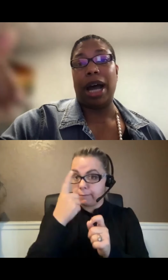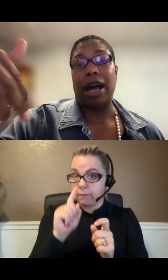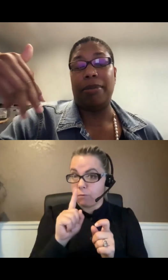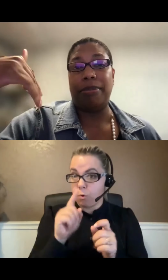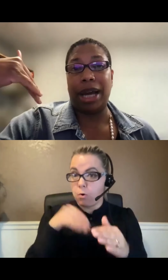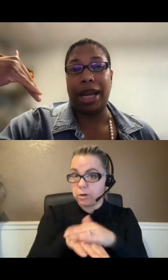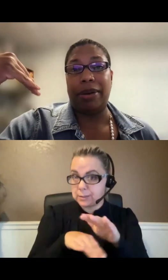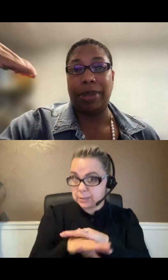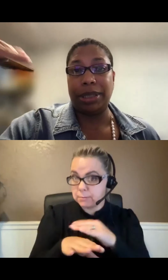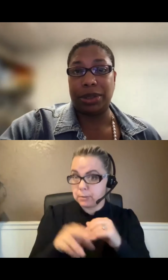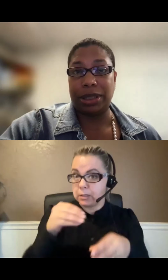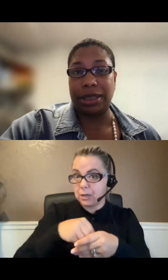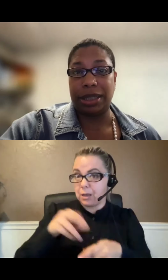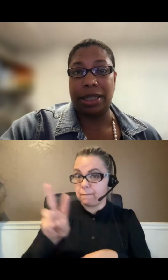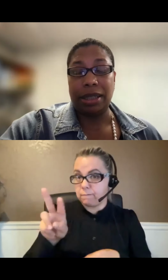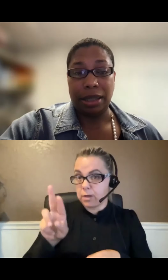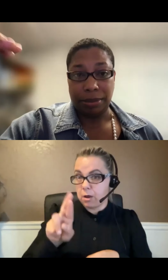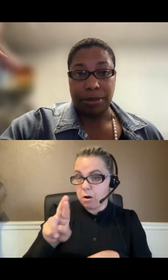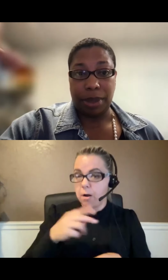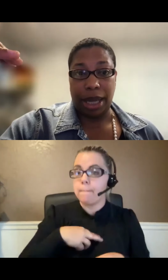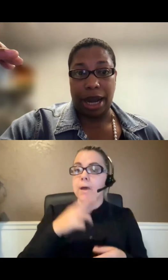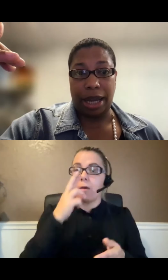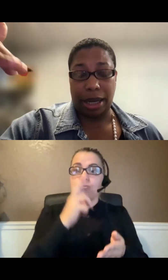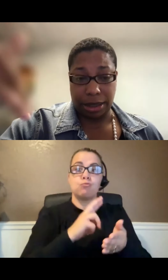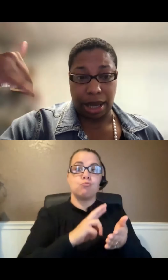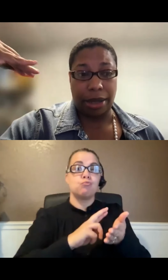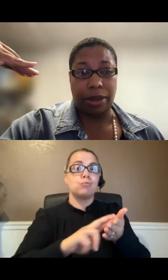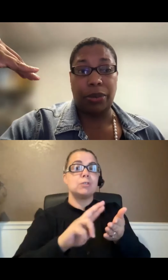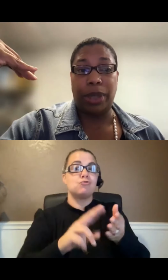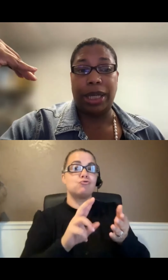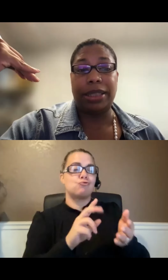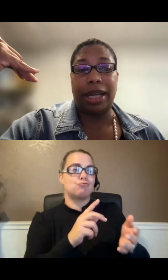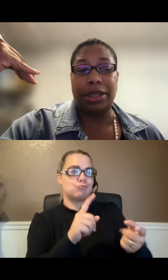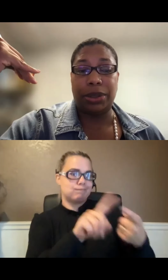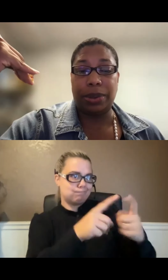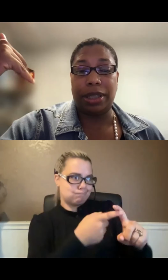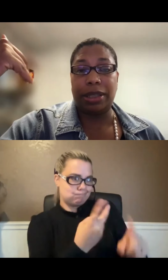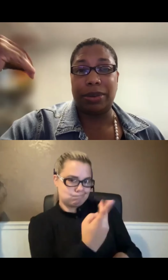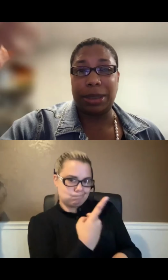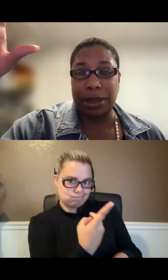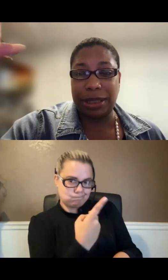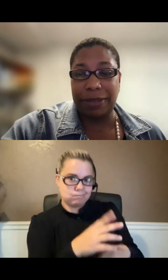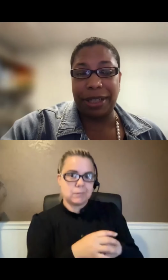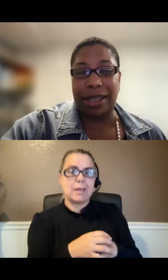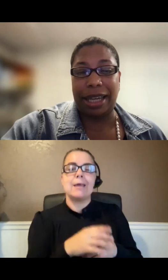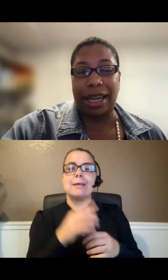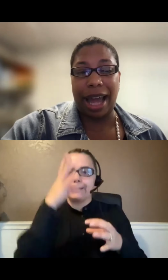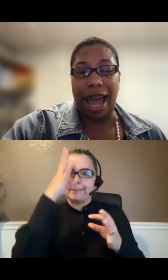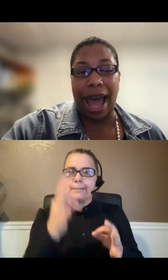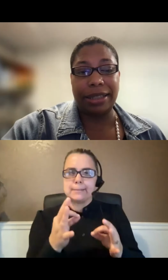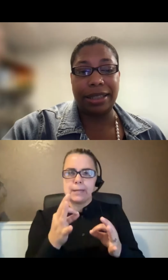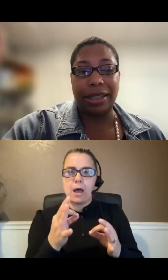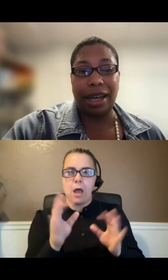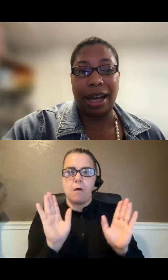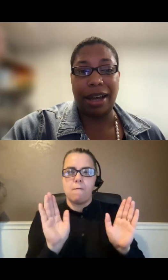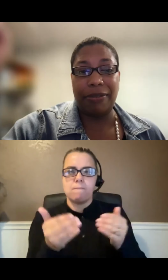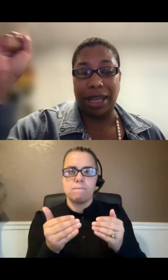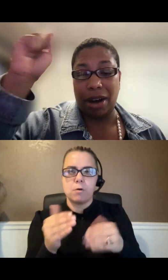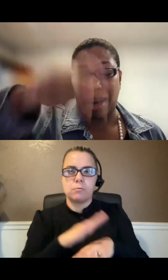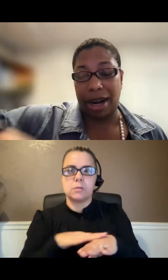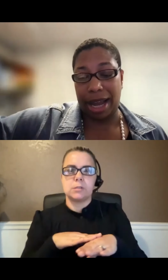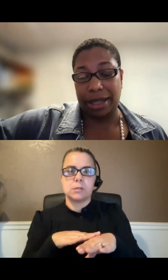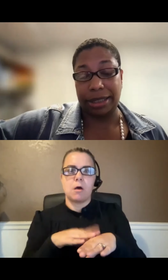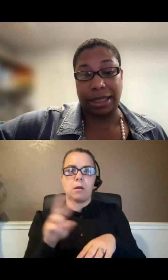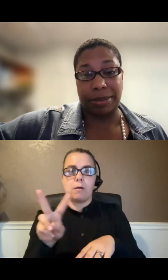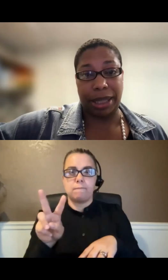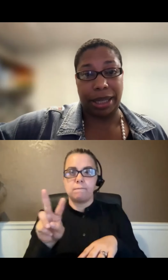My research assistant and I, we decided to look specifically at VR and accessibility.